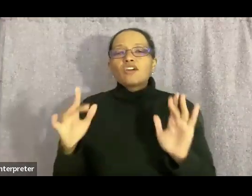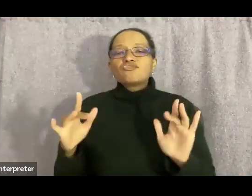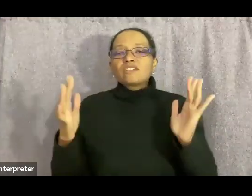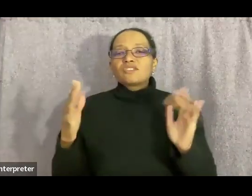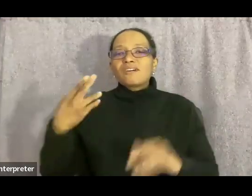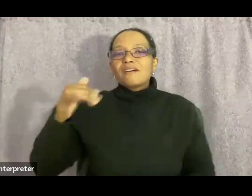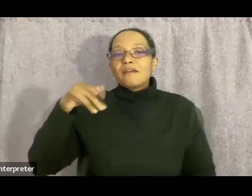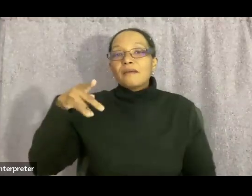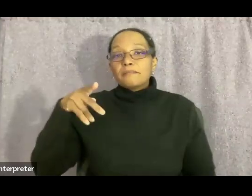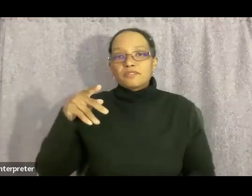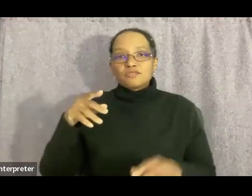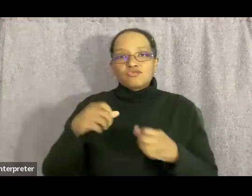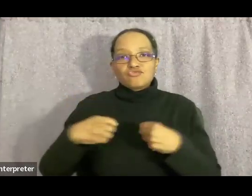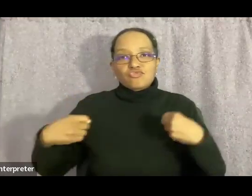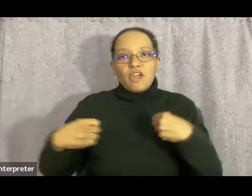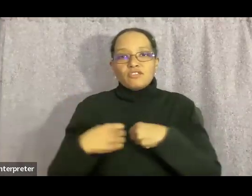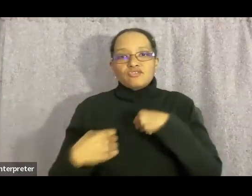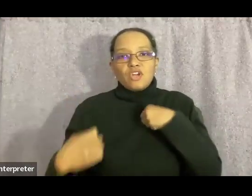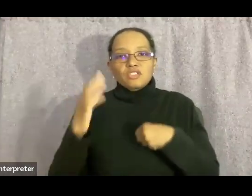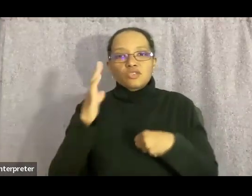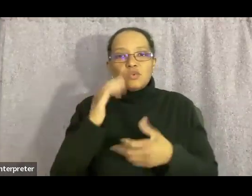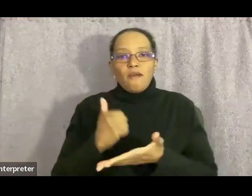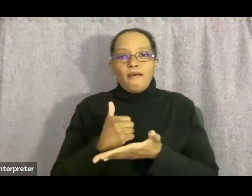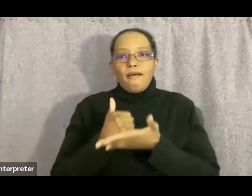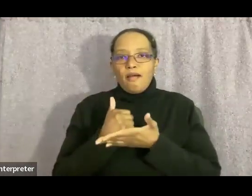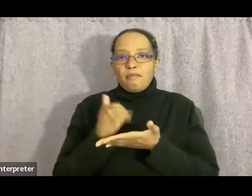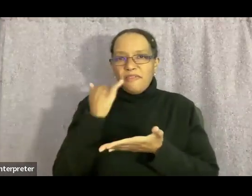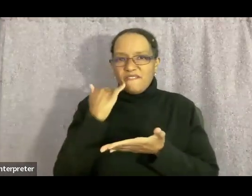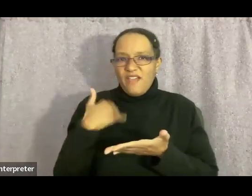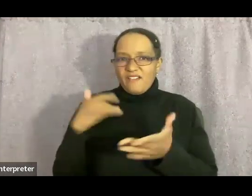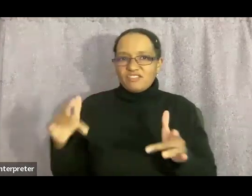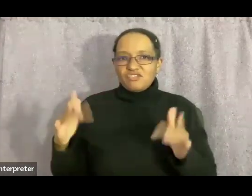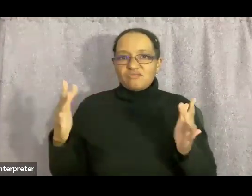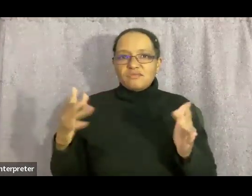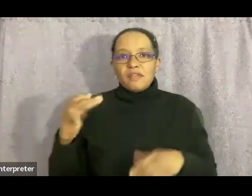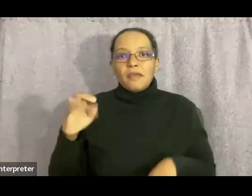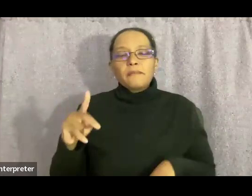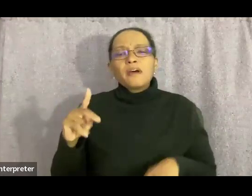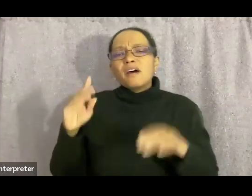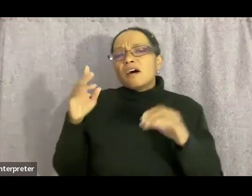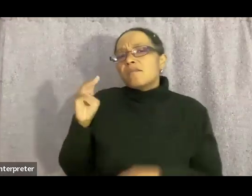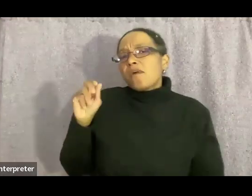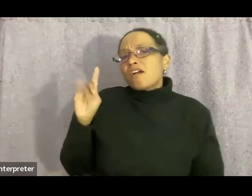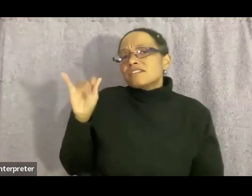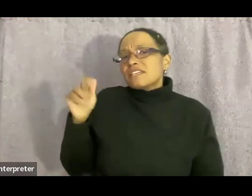that would be helpful to have a gentle hip stretch. Which part of the hip? Front, back side, butt, groin?